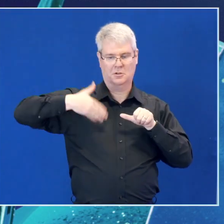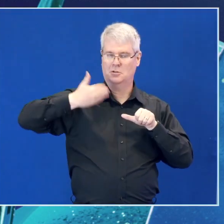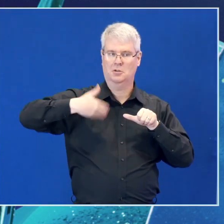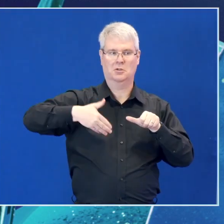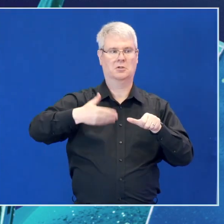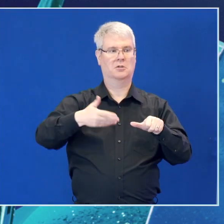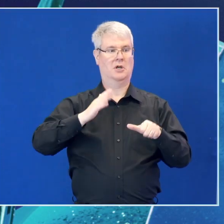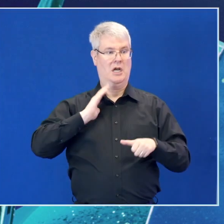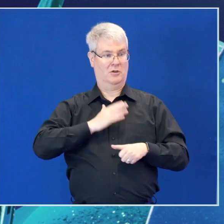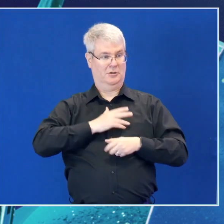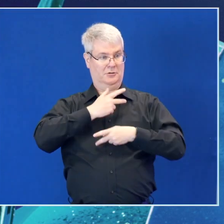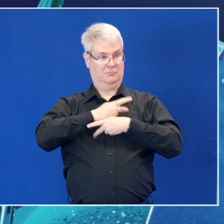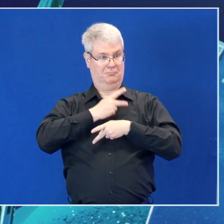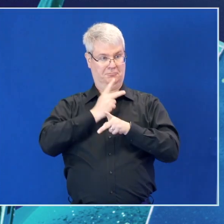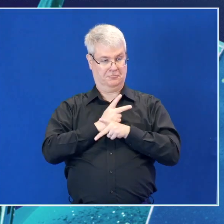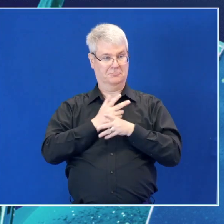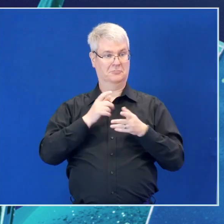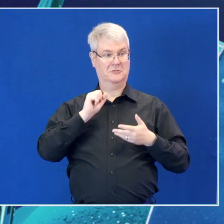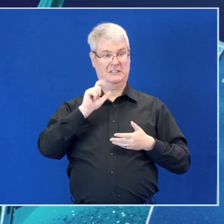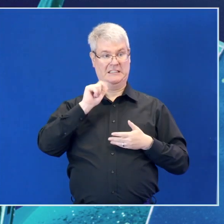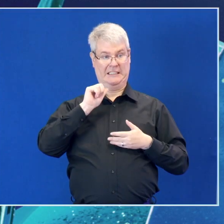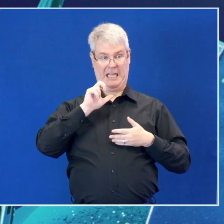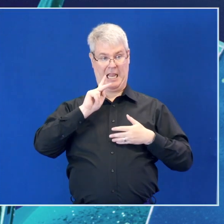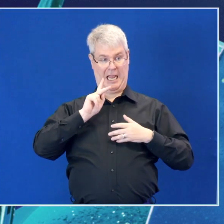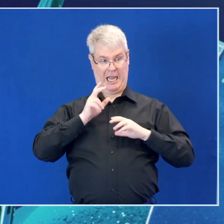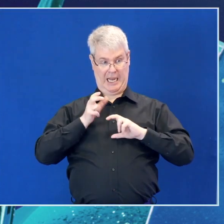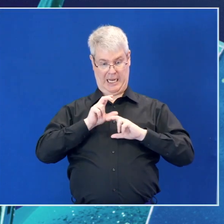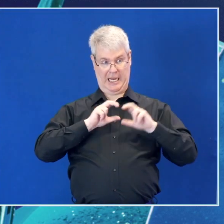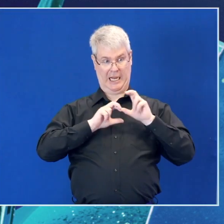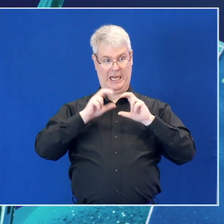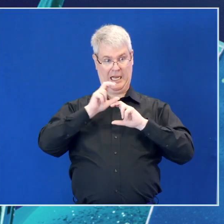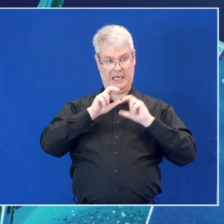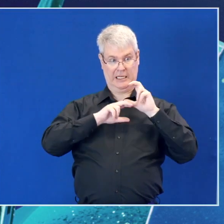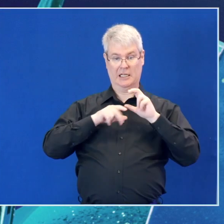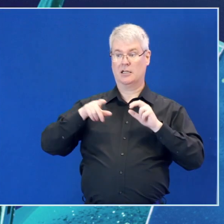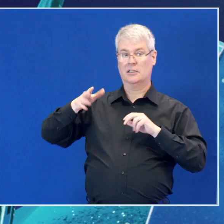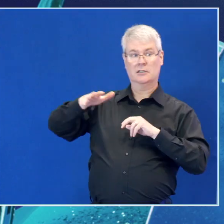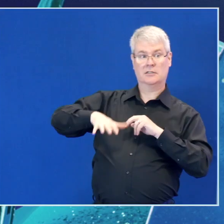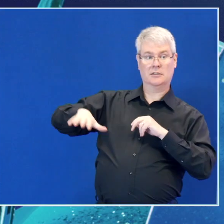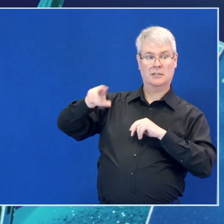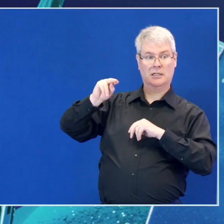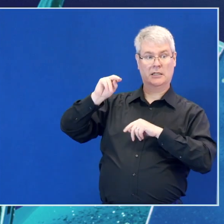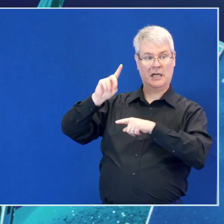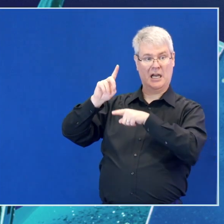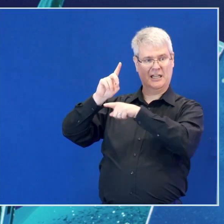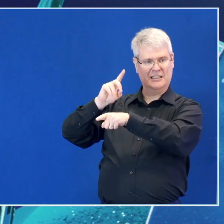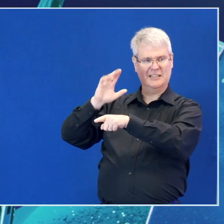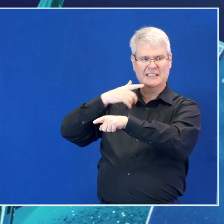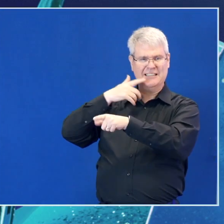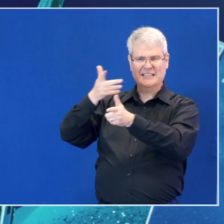They came to our neurodivergent community, and they were like, hey, how can we become better?